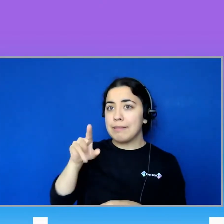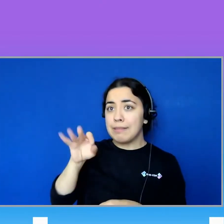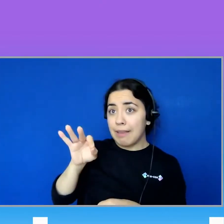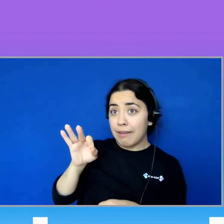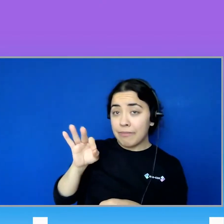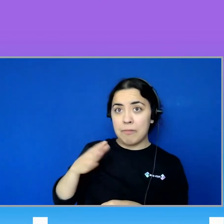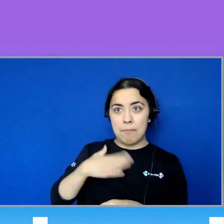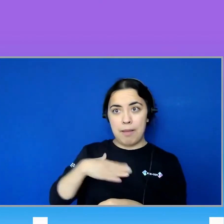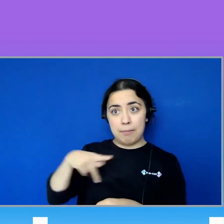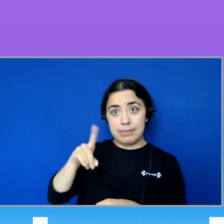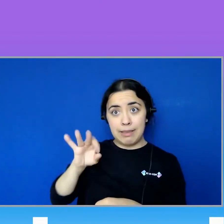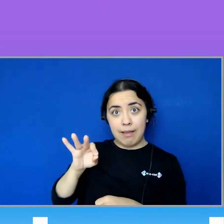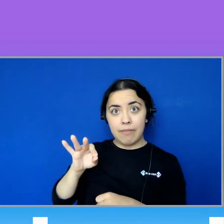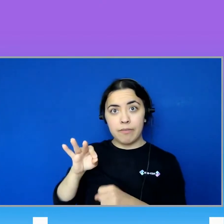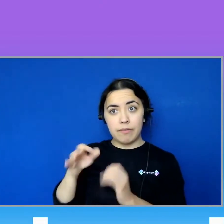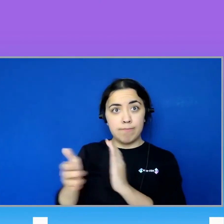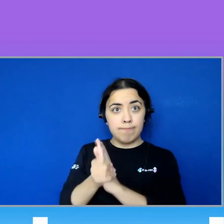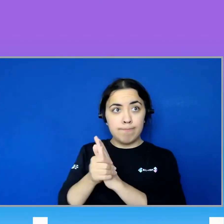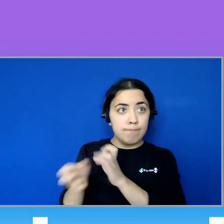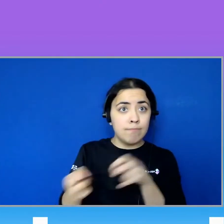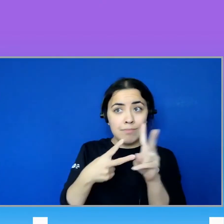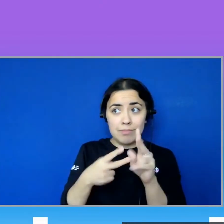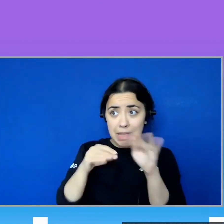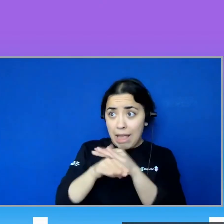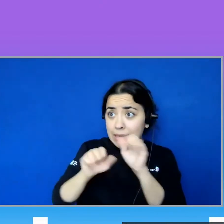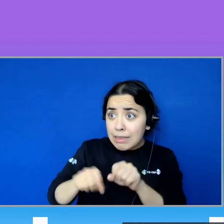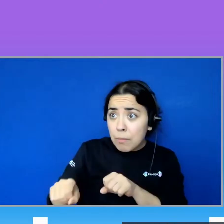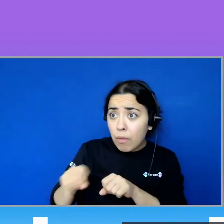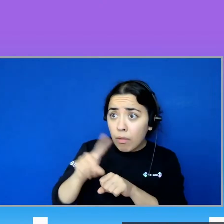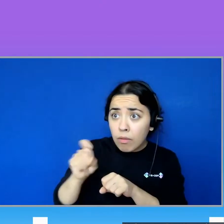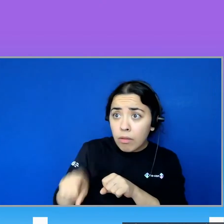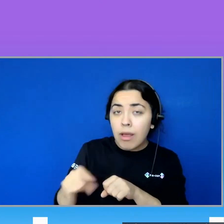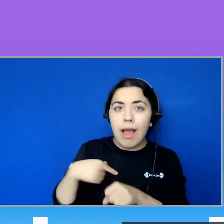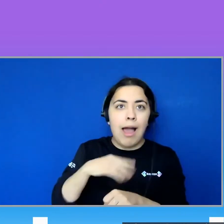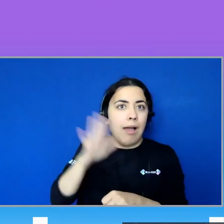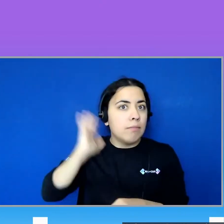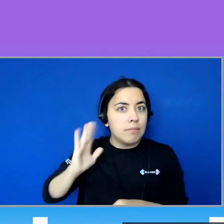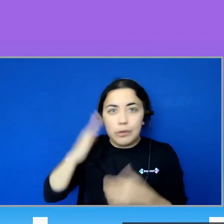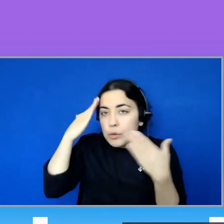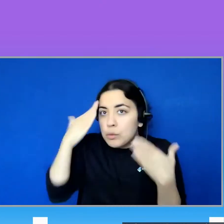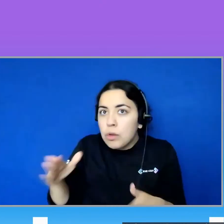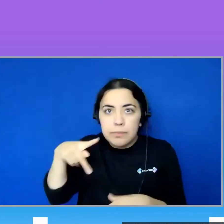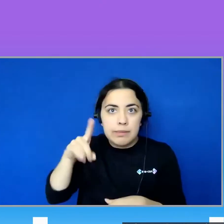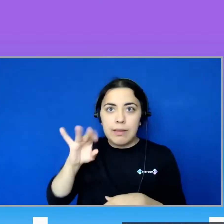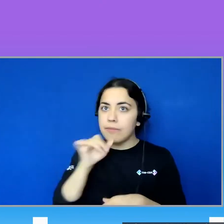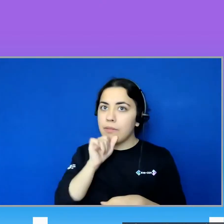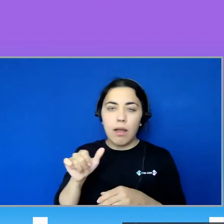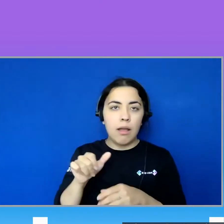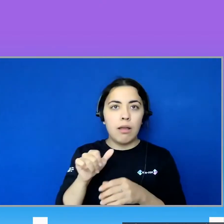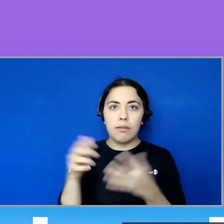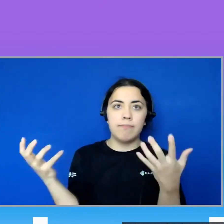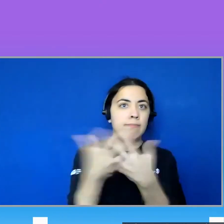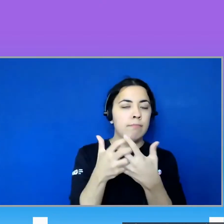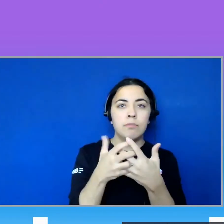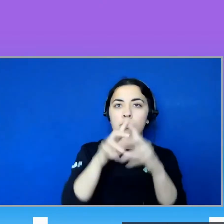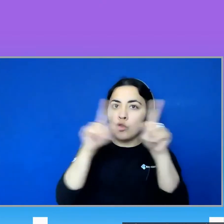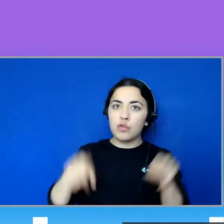that I am making are accessible. I never knew that PDFs weren't